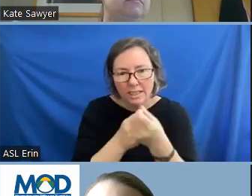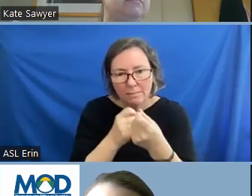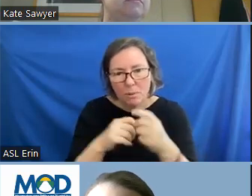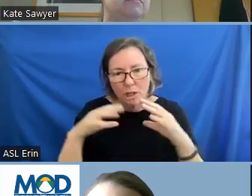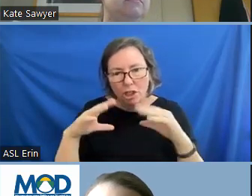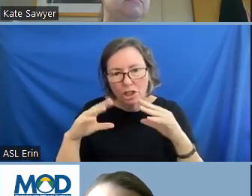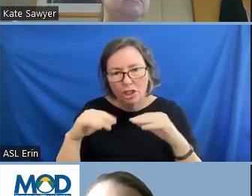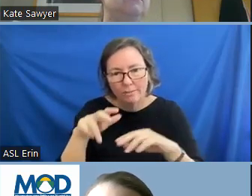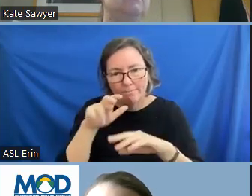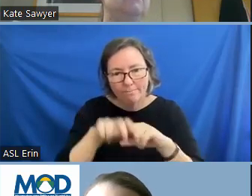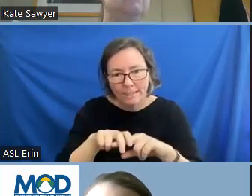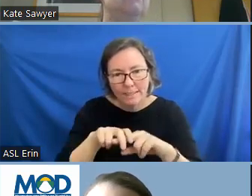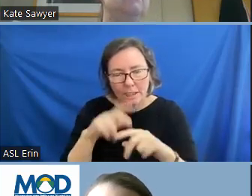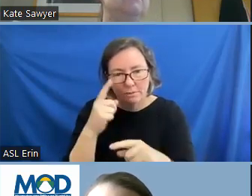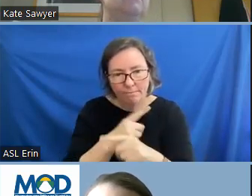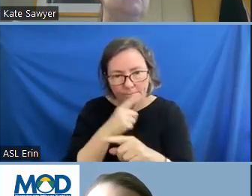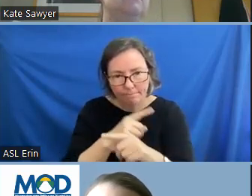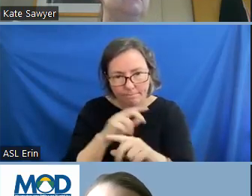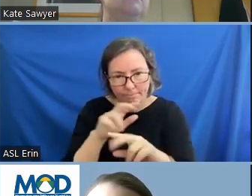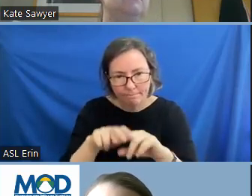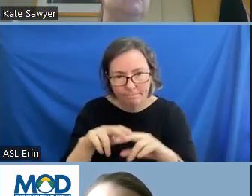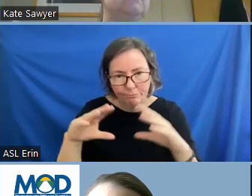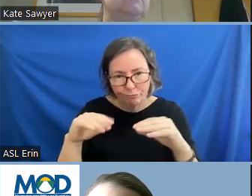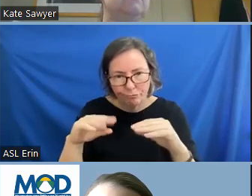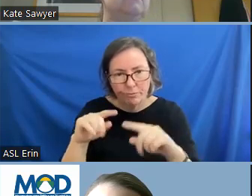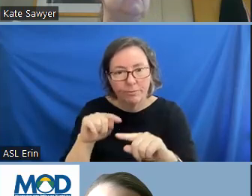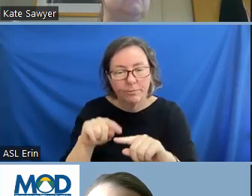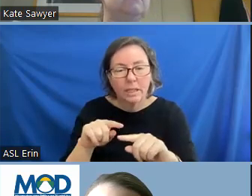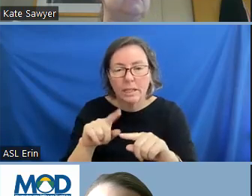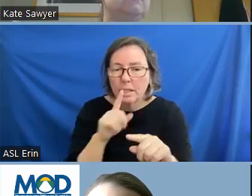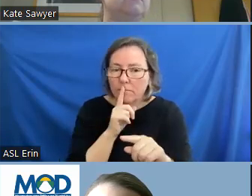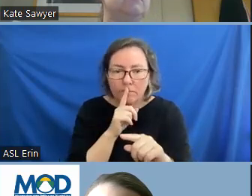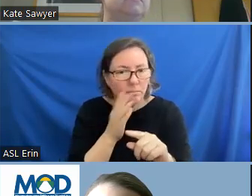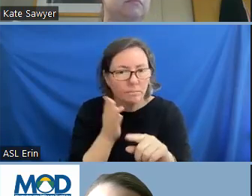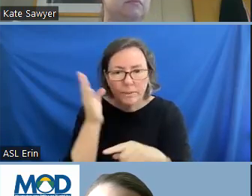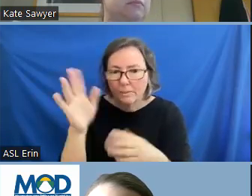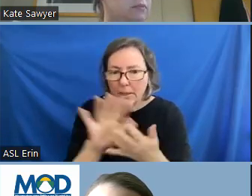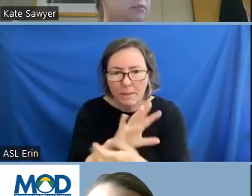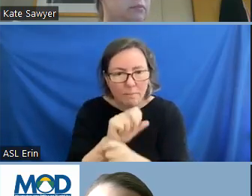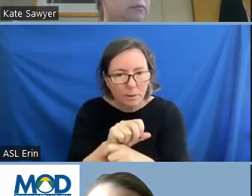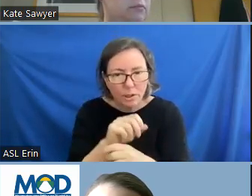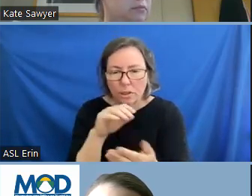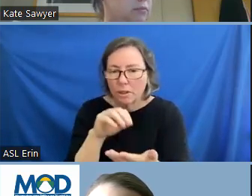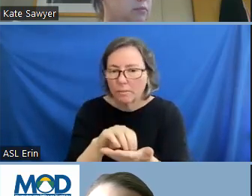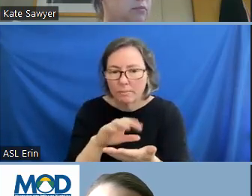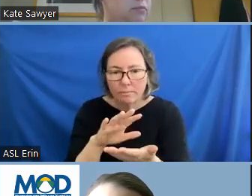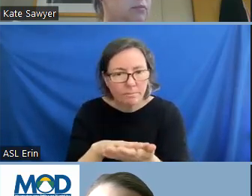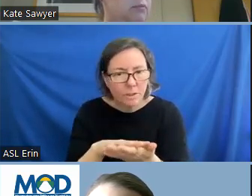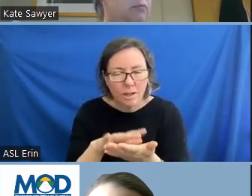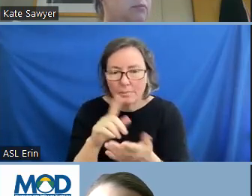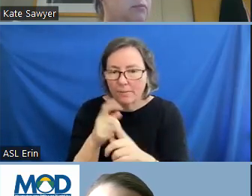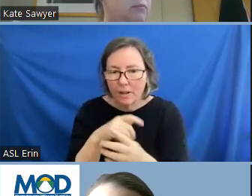her chair. She has not submitted any doctor's paperwork. I asked her, are you able to submit